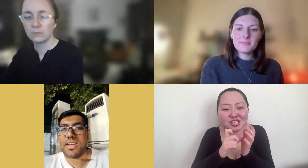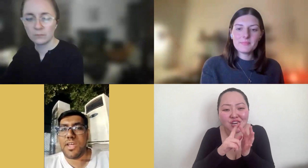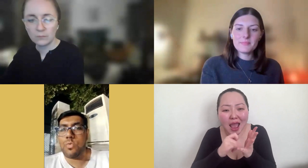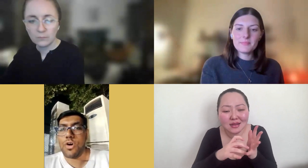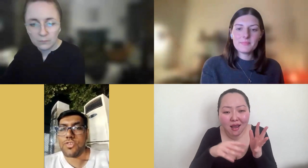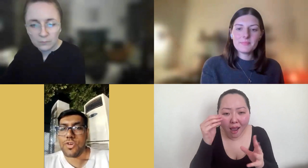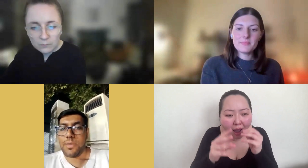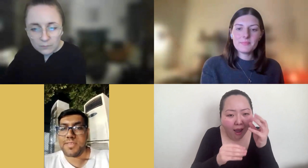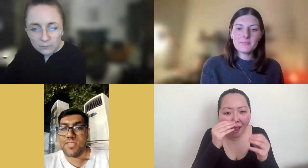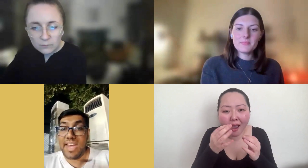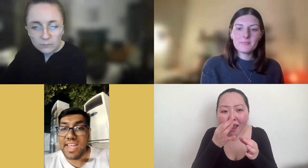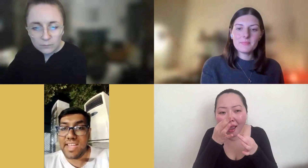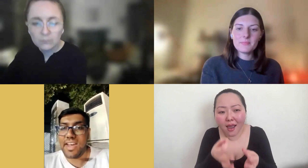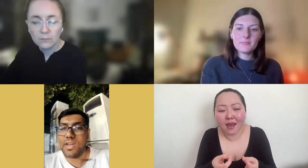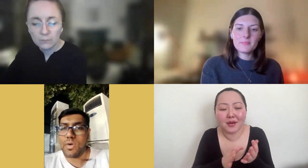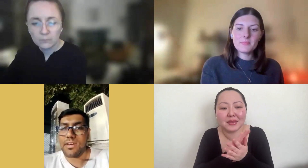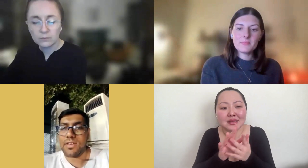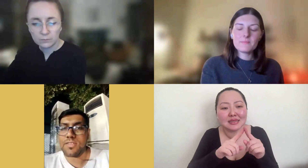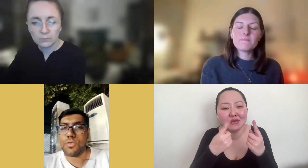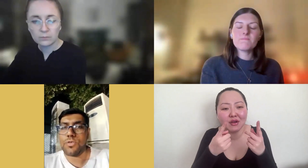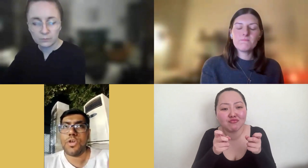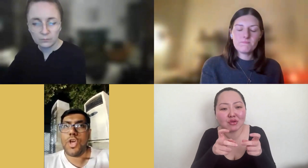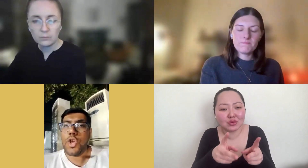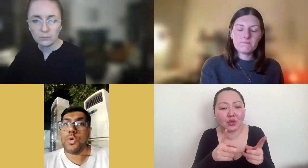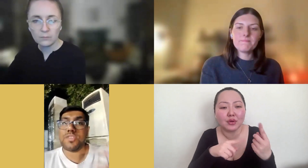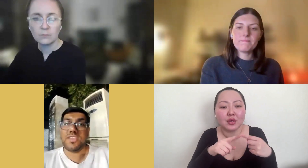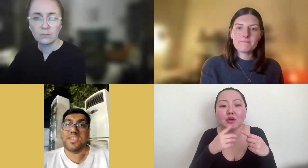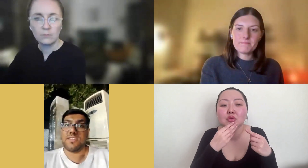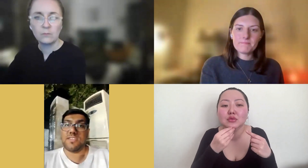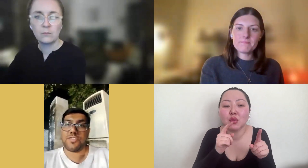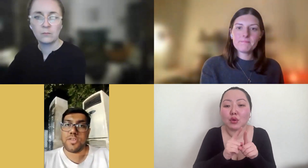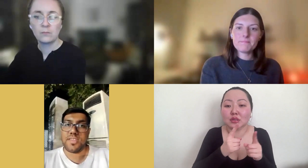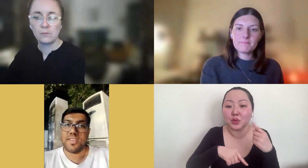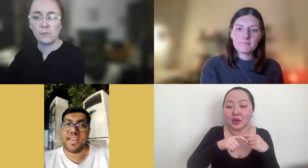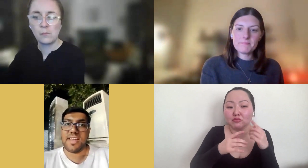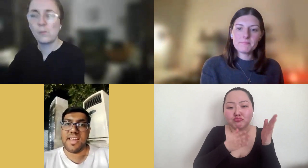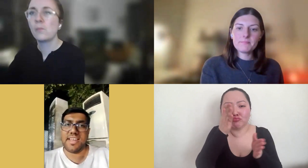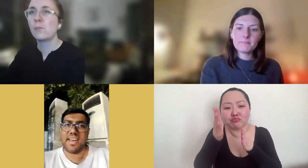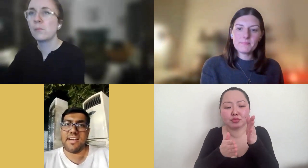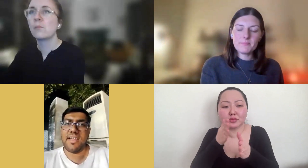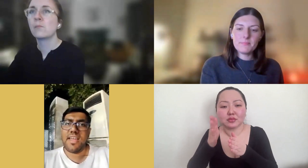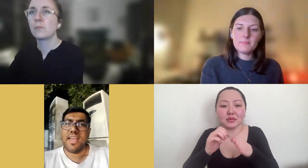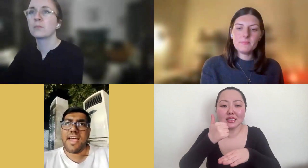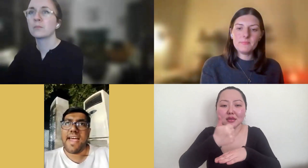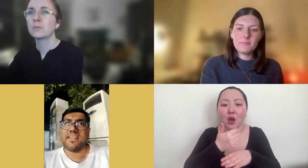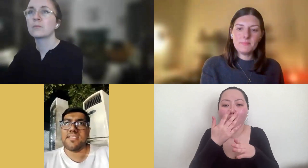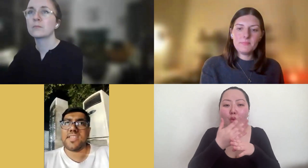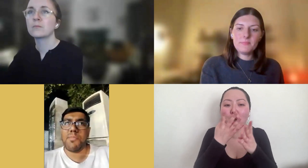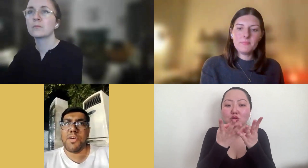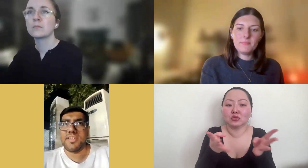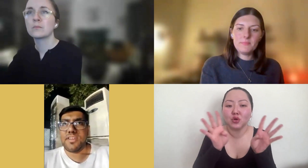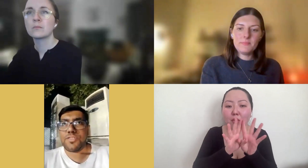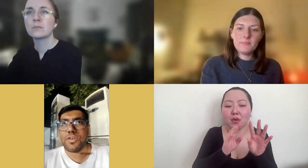conduct workshops, training the educators to use these resources that are integrated. Some of the